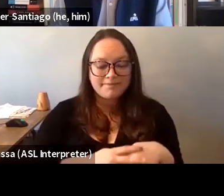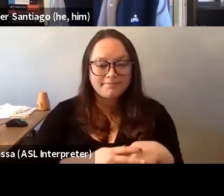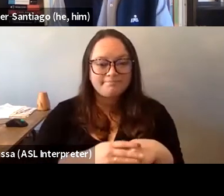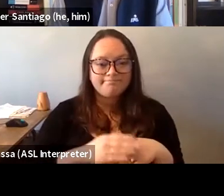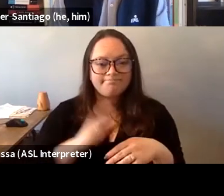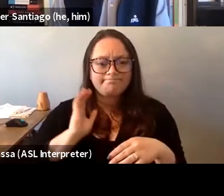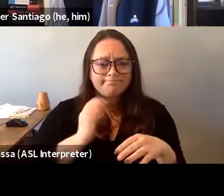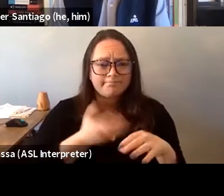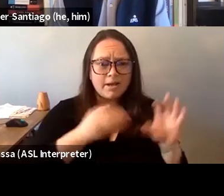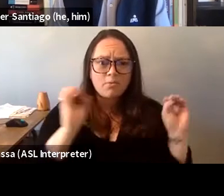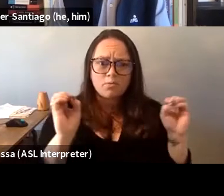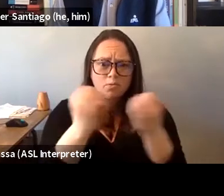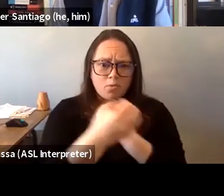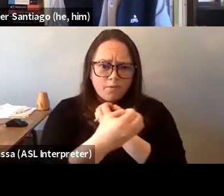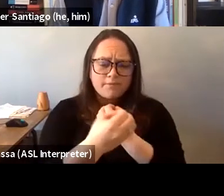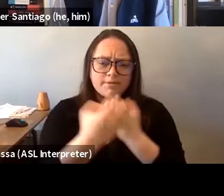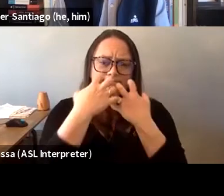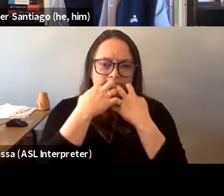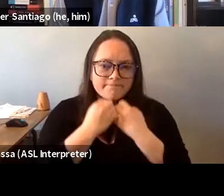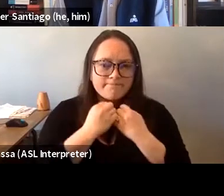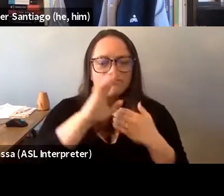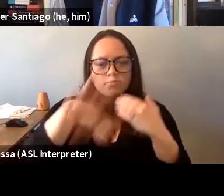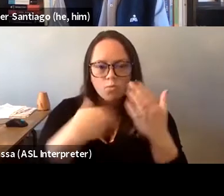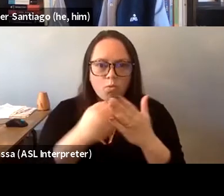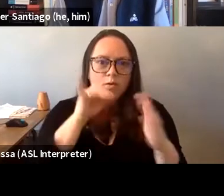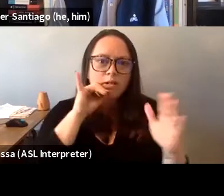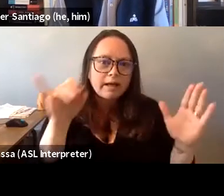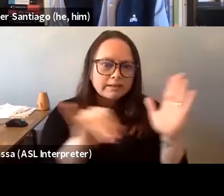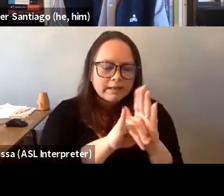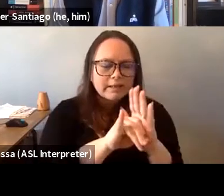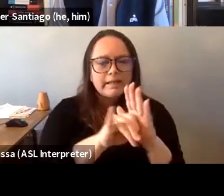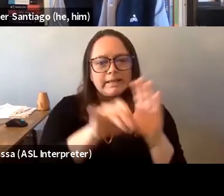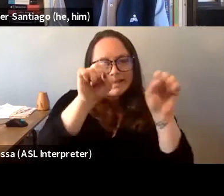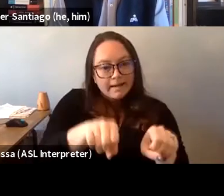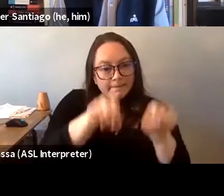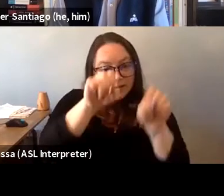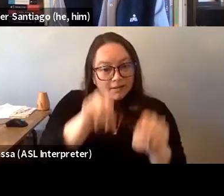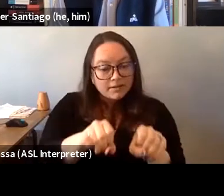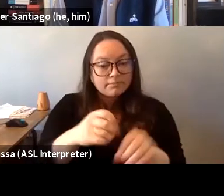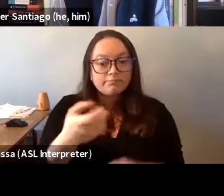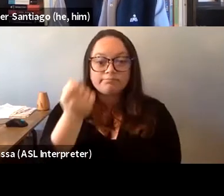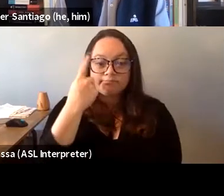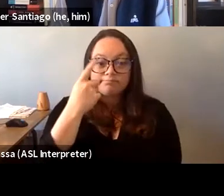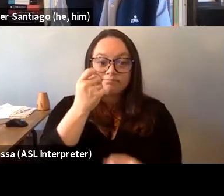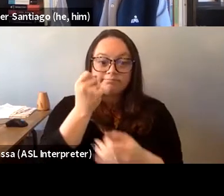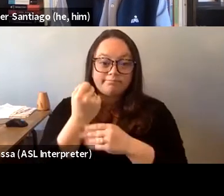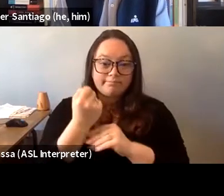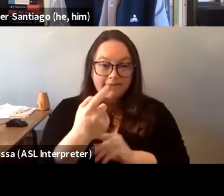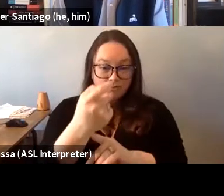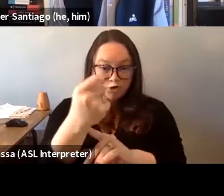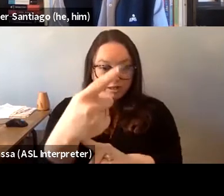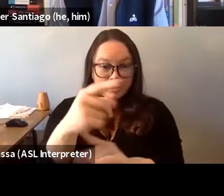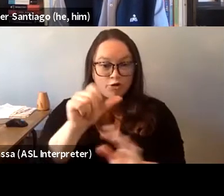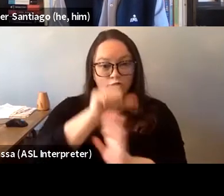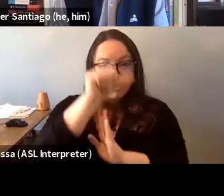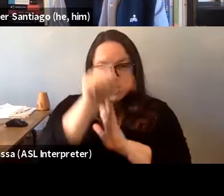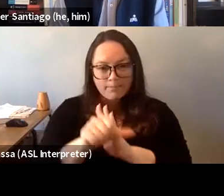identities and abilities. As such, every year in April, we host Disability Awareness Week with events centered around